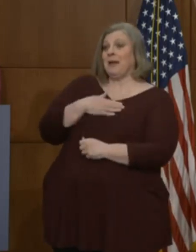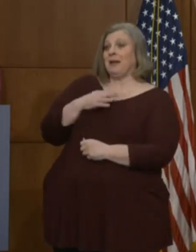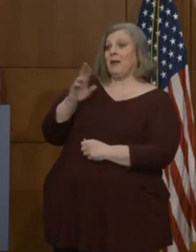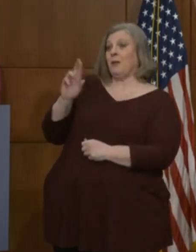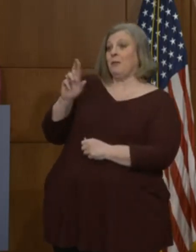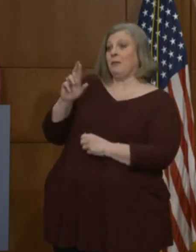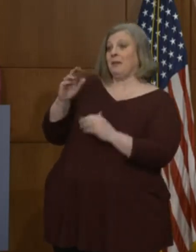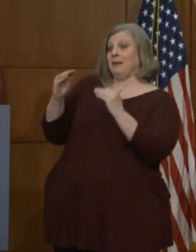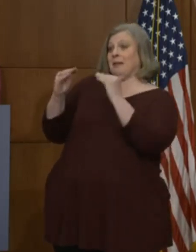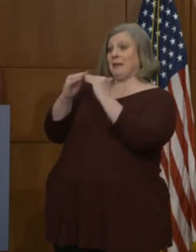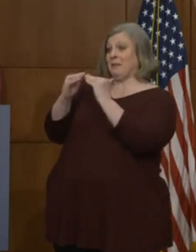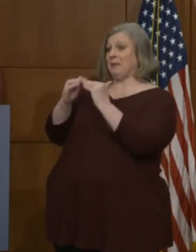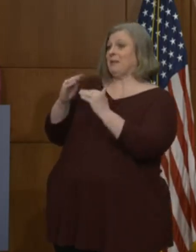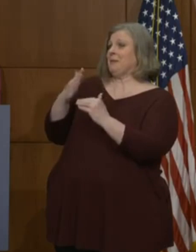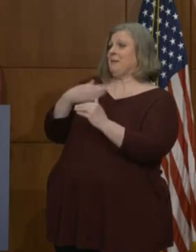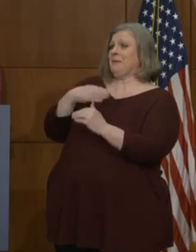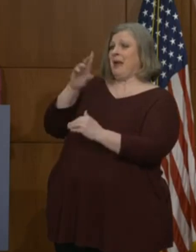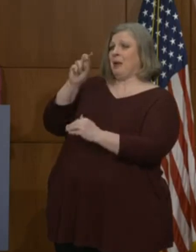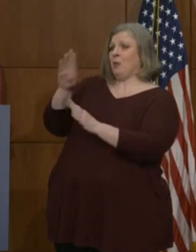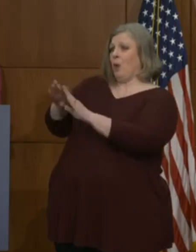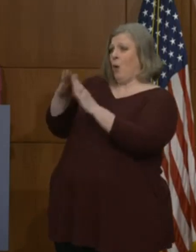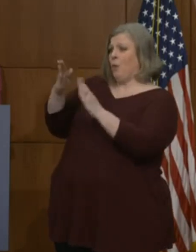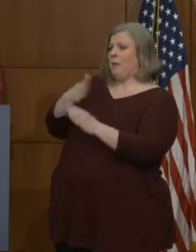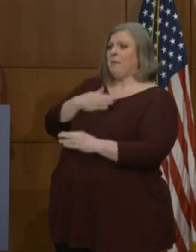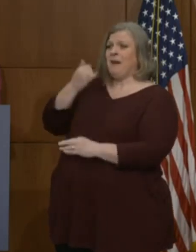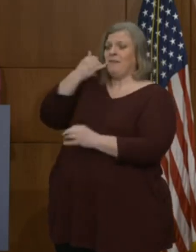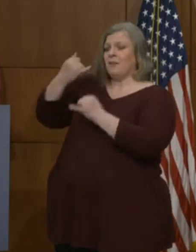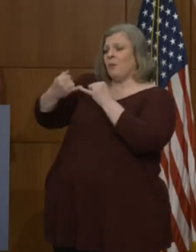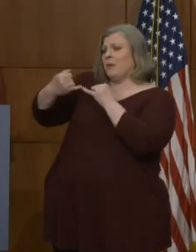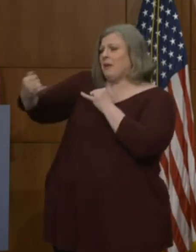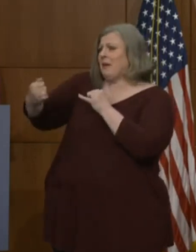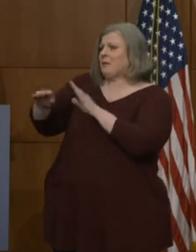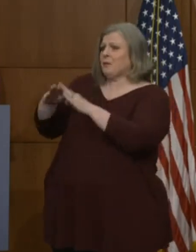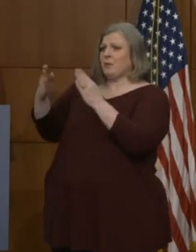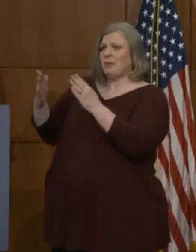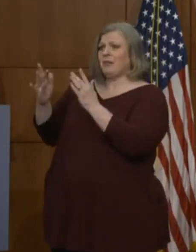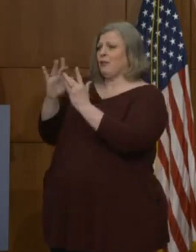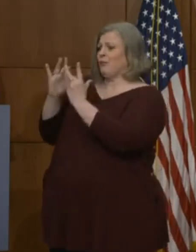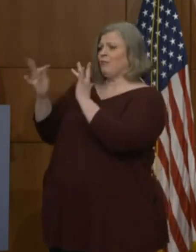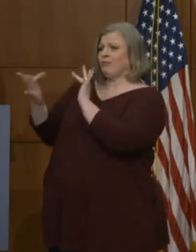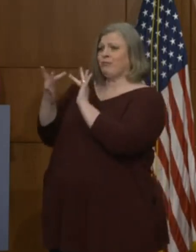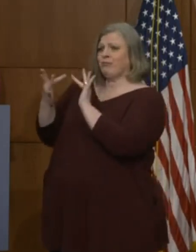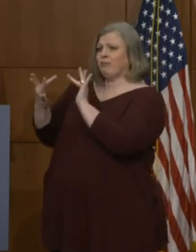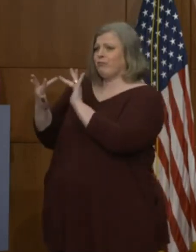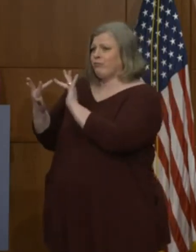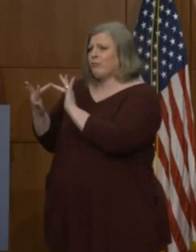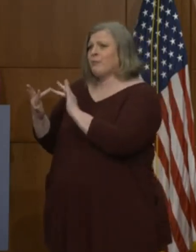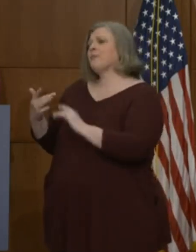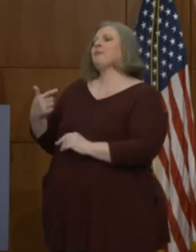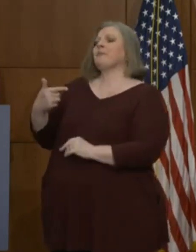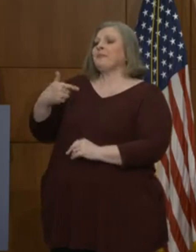HEALTH. R. M. I. MY TALKING TO OF MY REPUBLICAN COUNTERPARTS OF MY REPUBLICAN COUNTERPARTS AND YES I HAVE MY DOOR IS OPEN AND YES I HAVE MY DOOR IS OPEN MY PHONE LINE IS OPEN INTERNET-